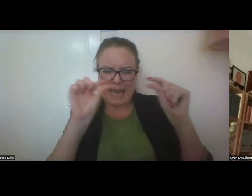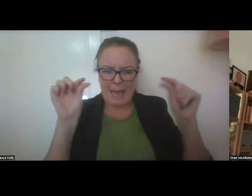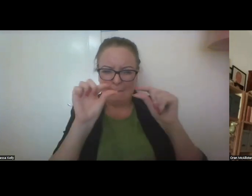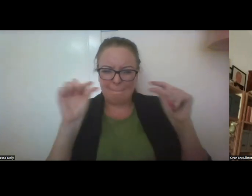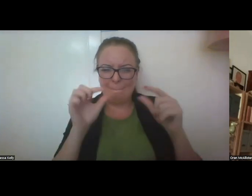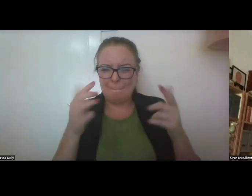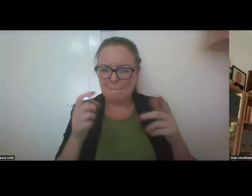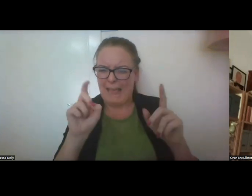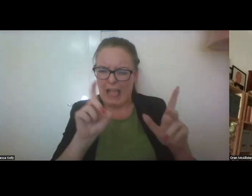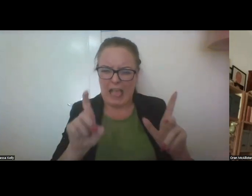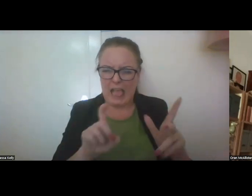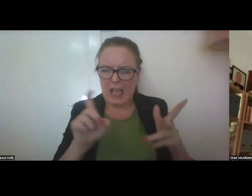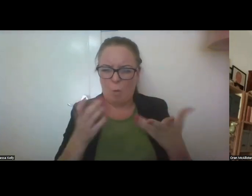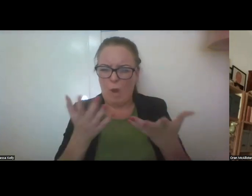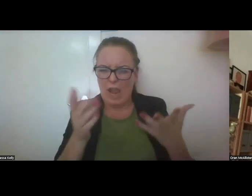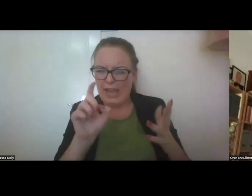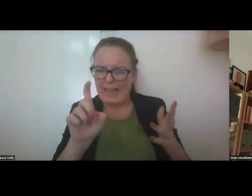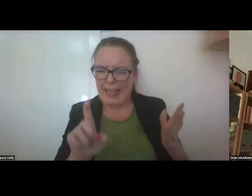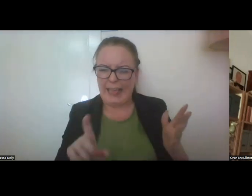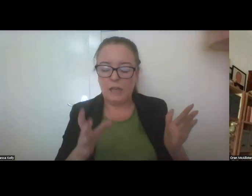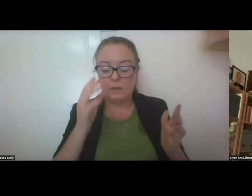So, if I can have issues with that, then we can understand